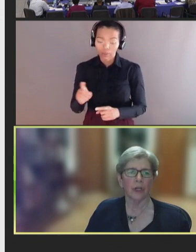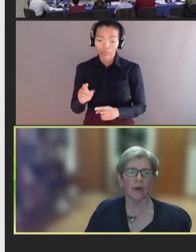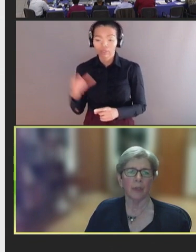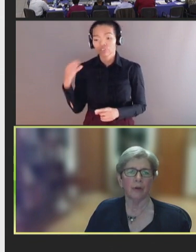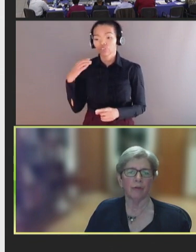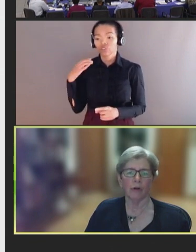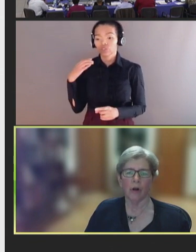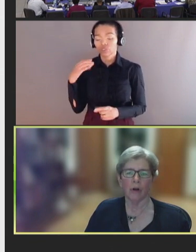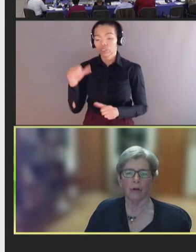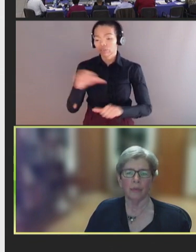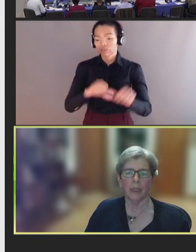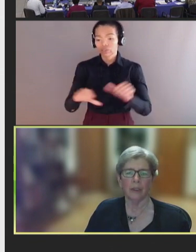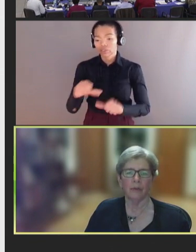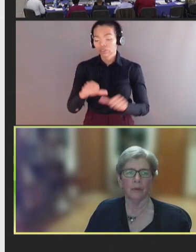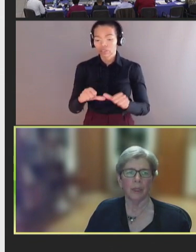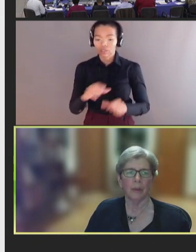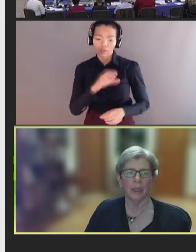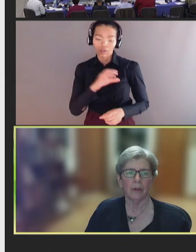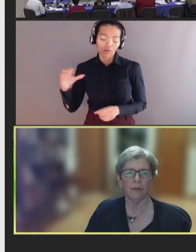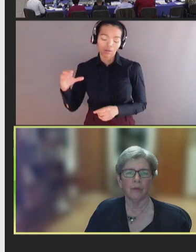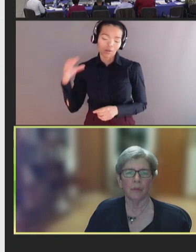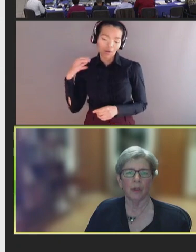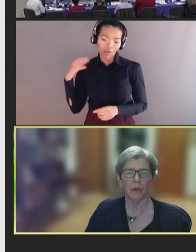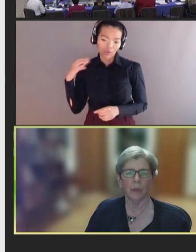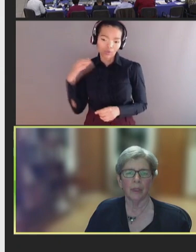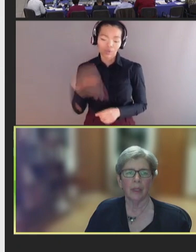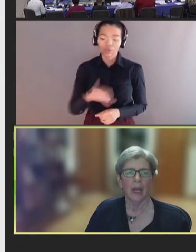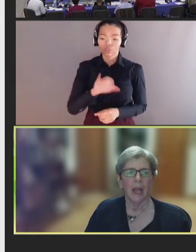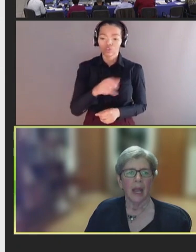Jeremy Farrar, who many of you may be familiar with.